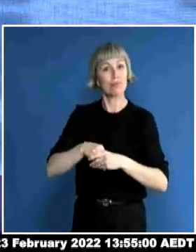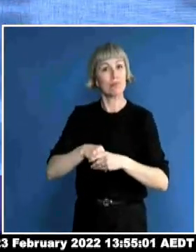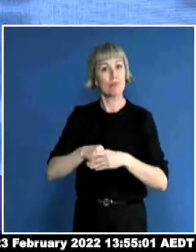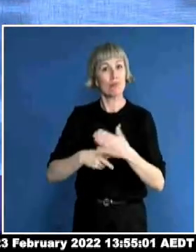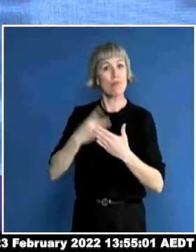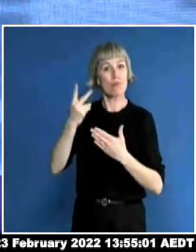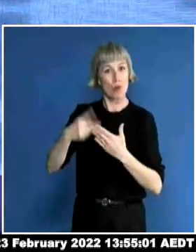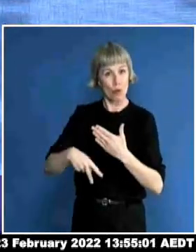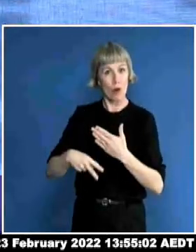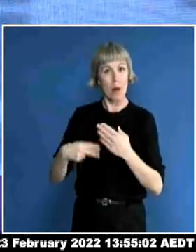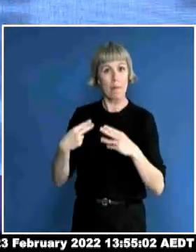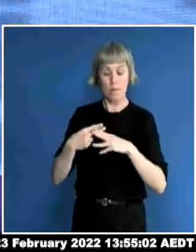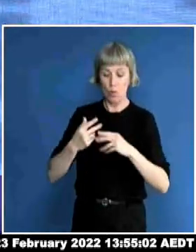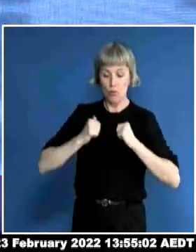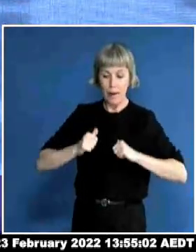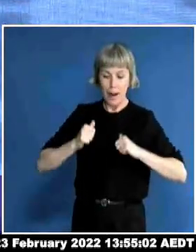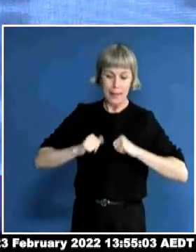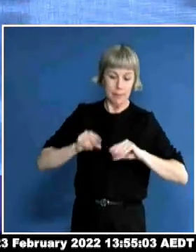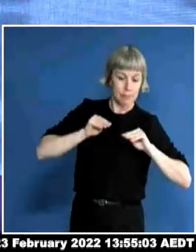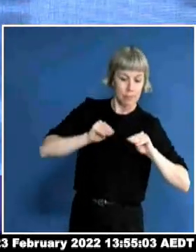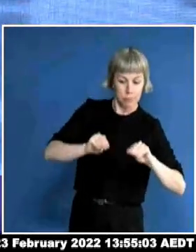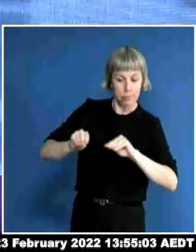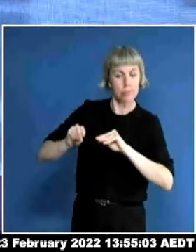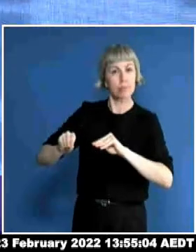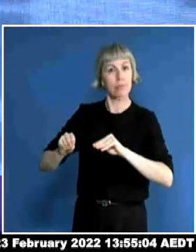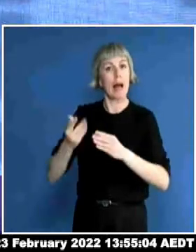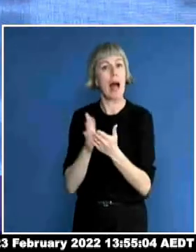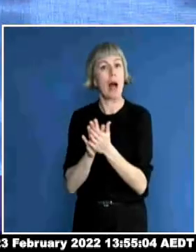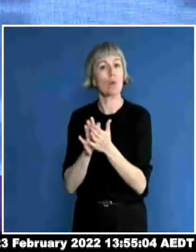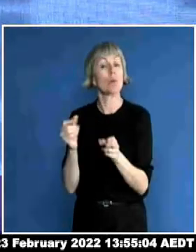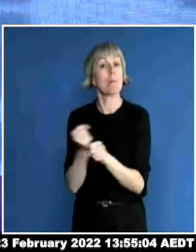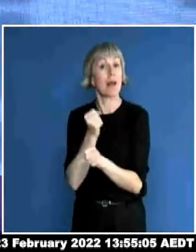and you signed that letter of offer and you sent that back to AimBig.